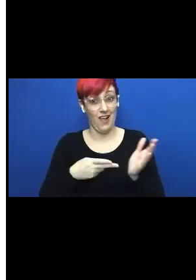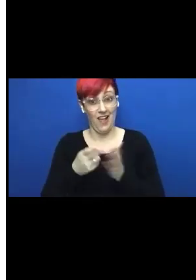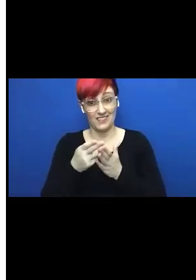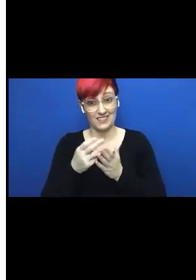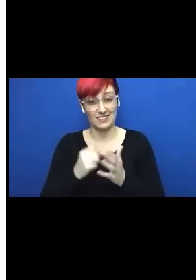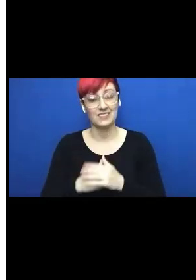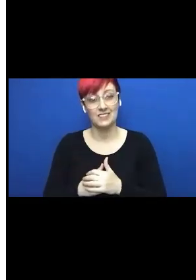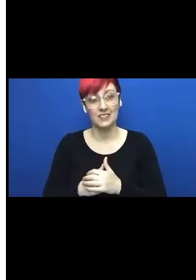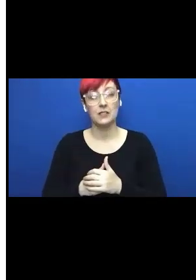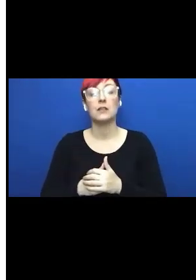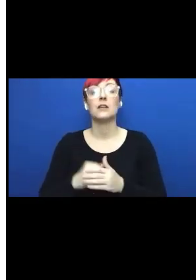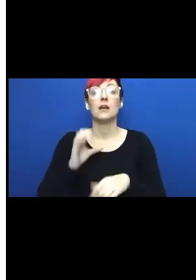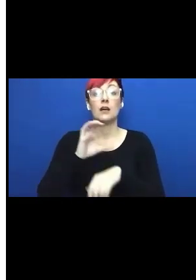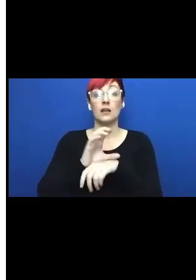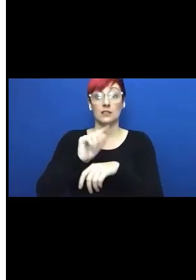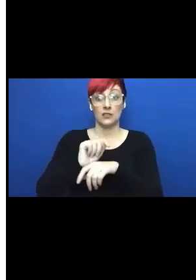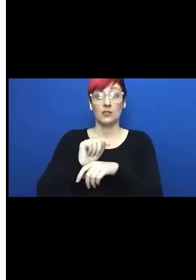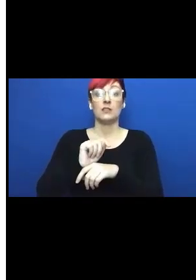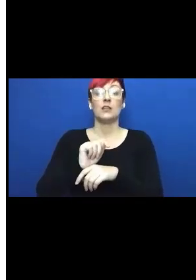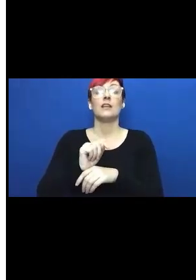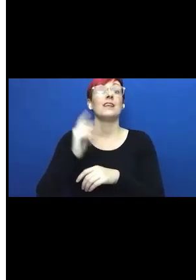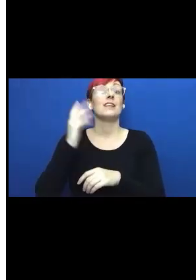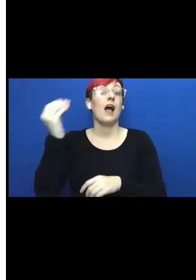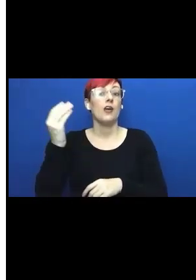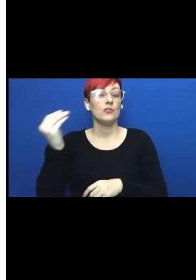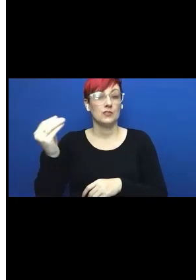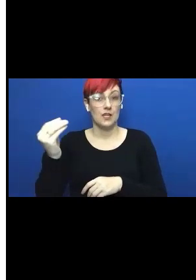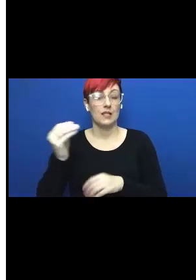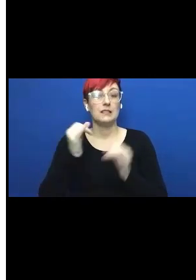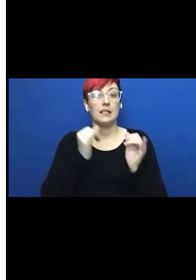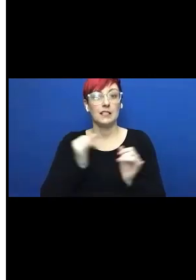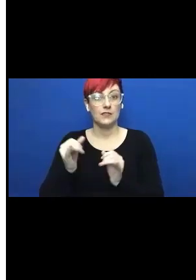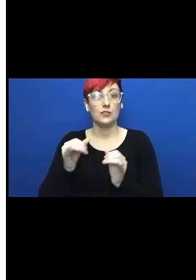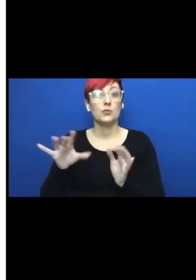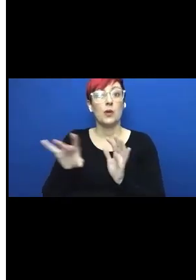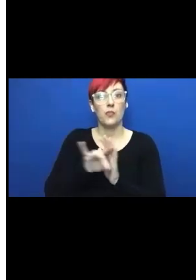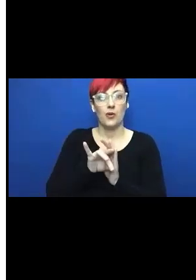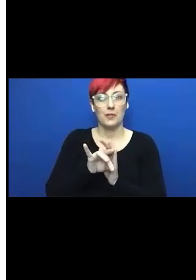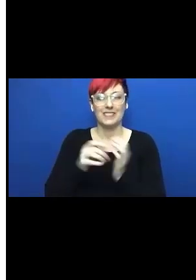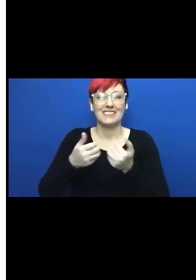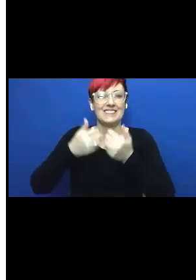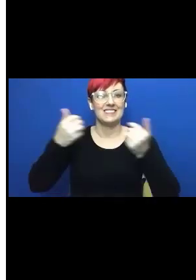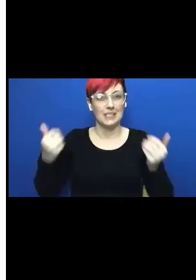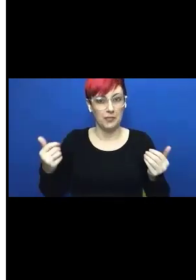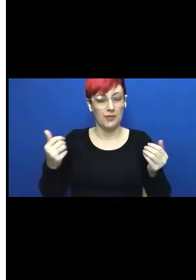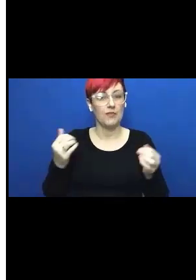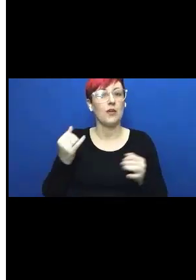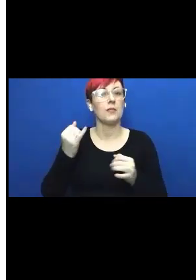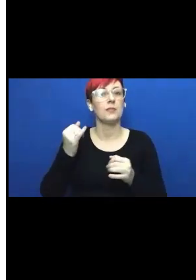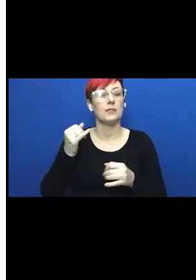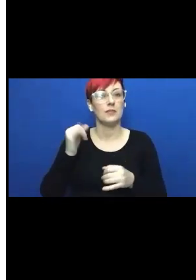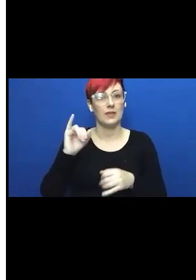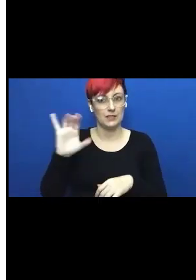consulting that falls outside of an individual's appointment, which is separate from the institution's employment agreement,